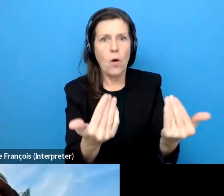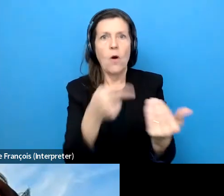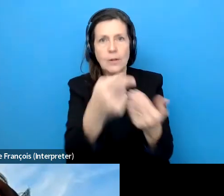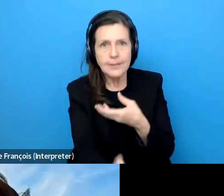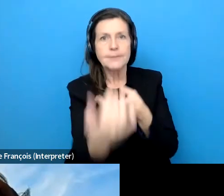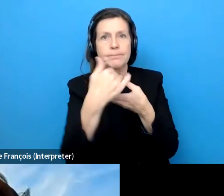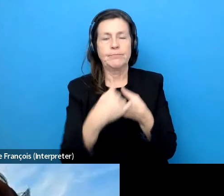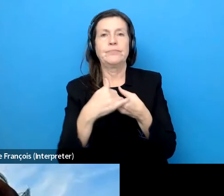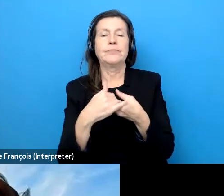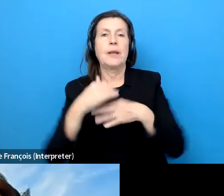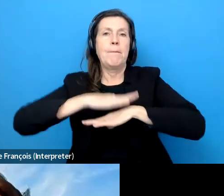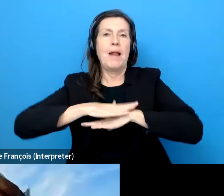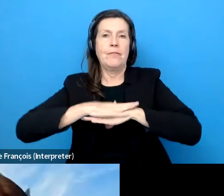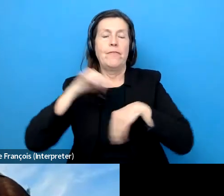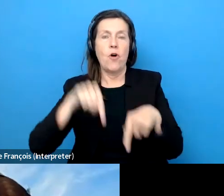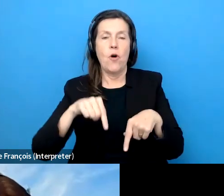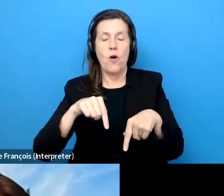somewhere at the beginning of next year.